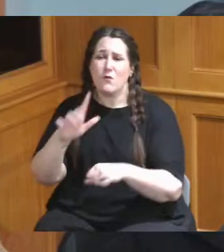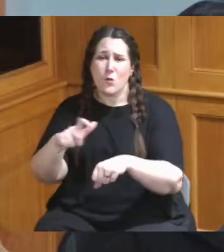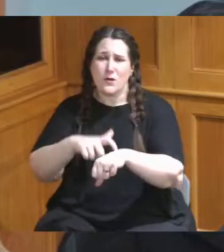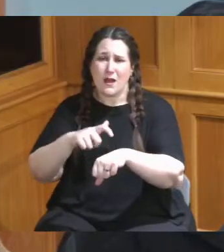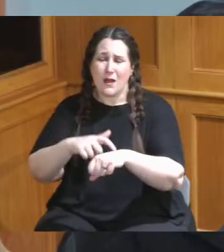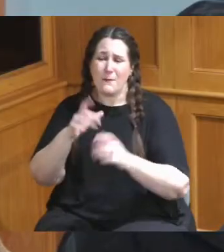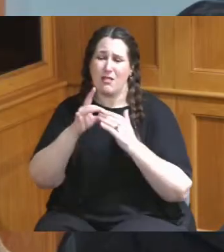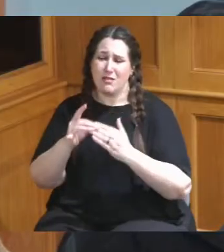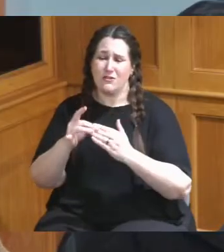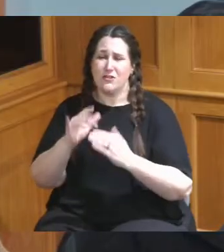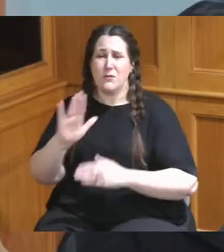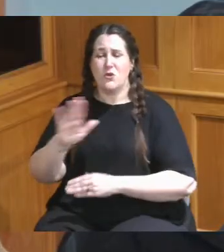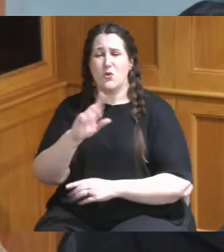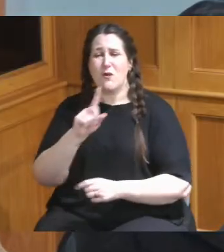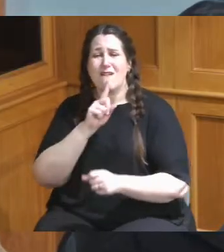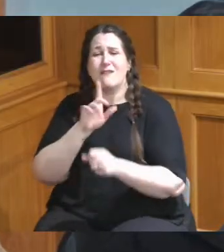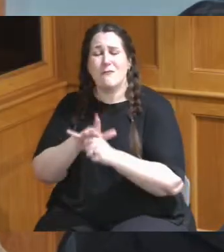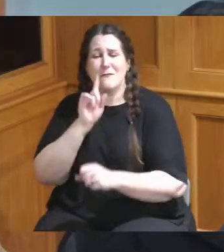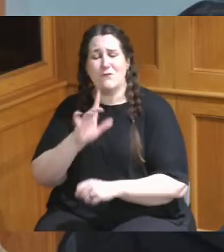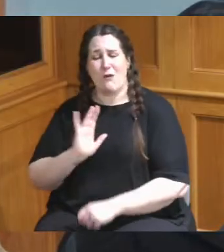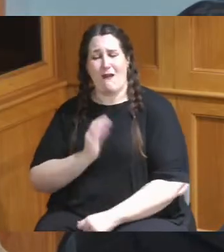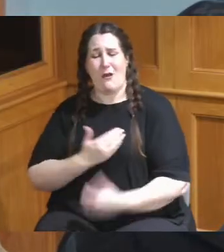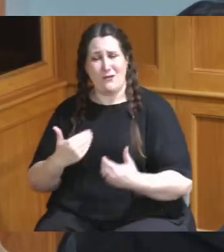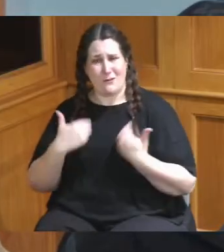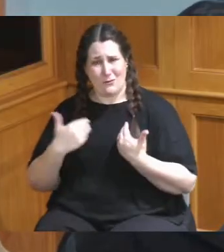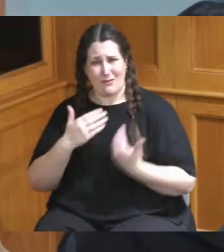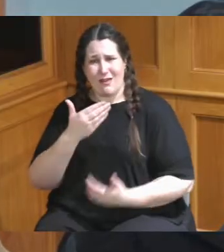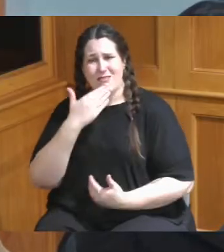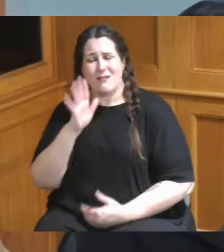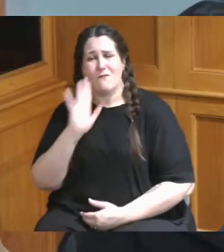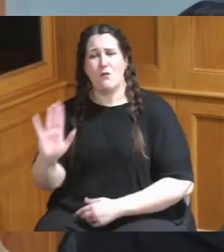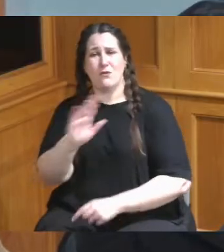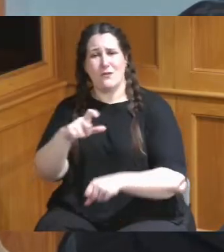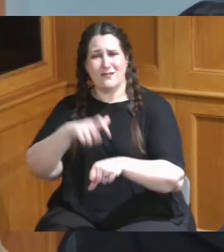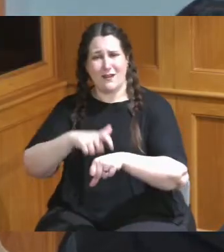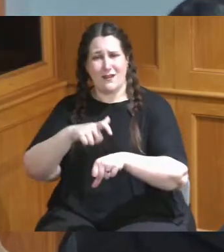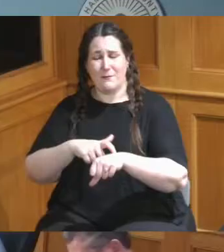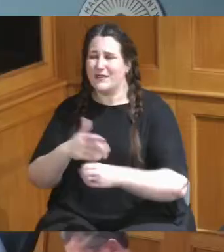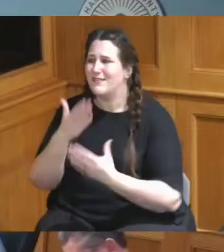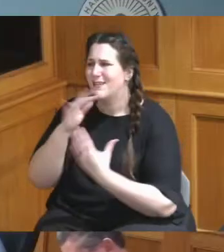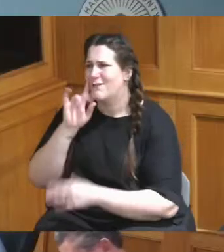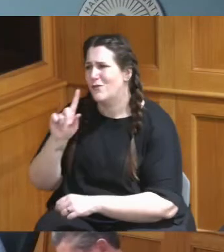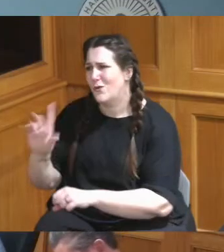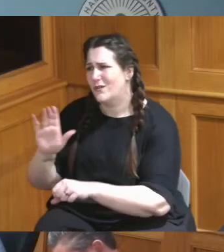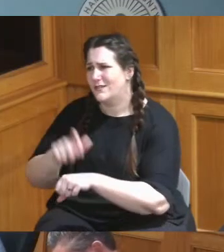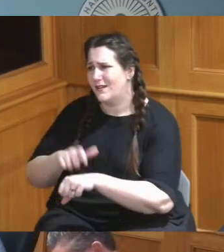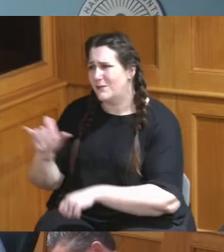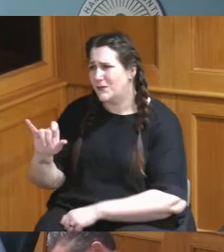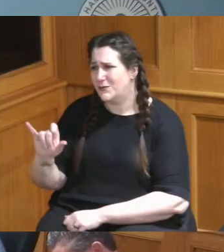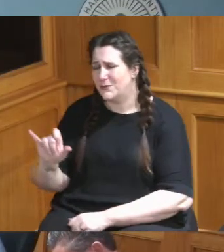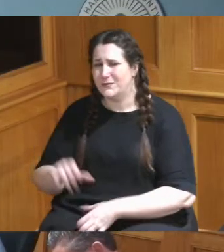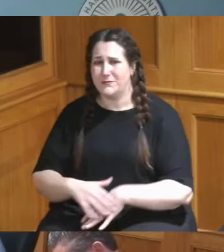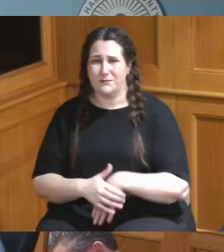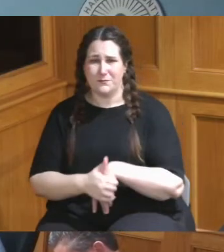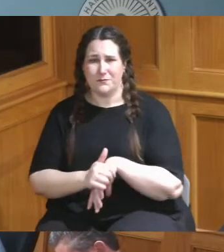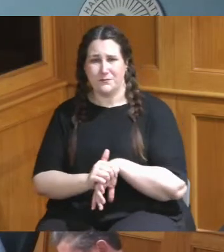also your commitment to our youth. Thank you for your time today. Thank you for your time. Kristen